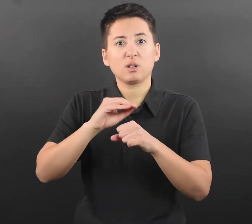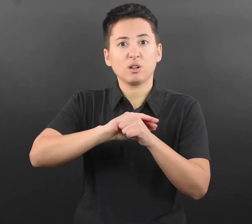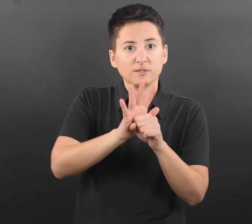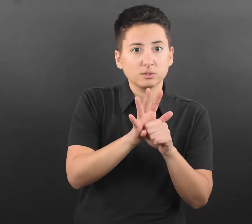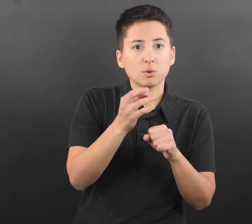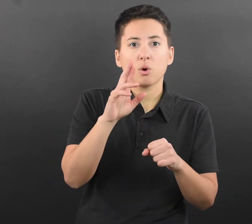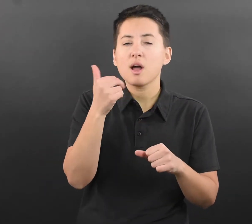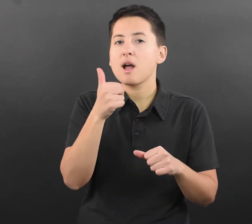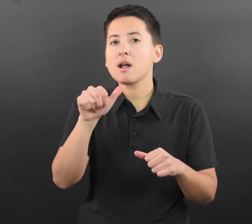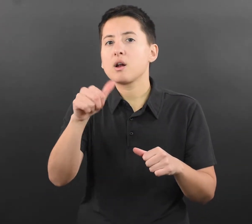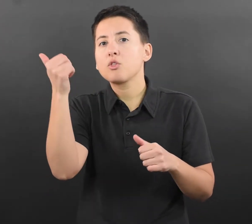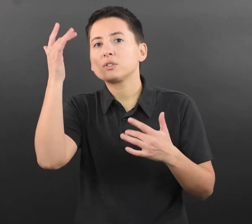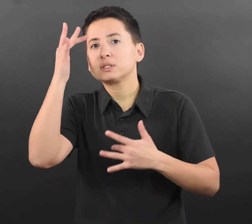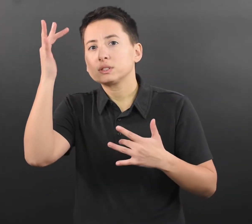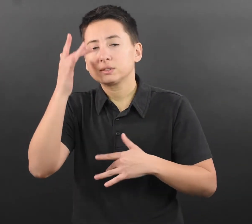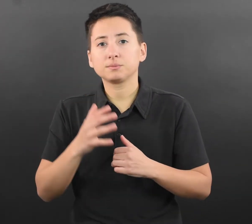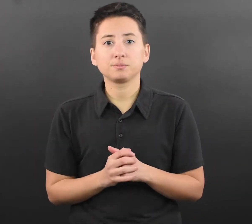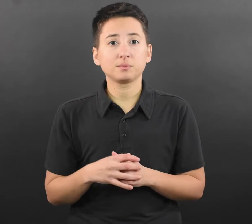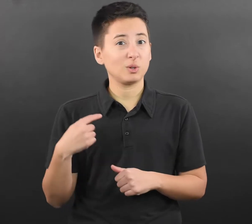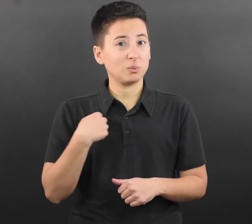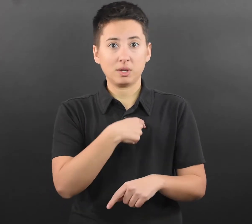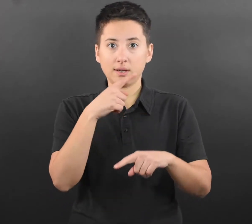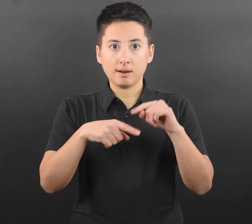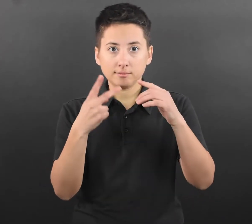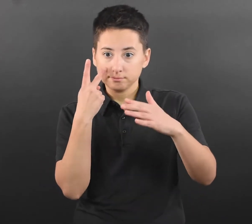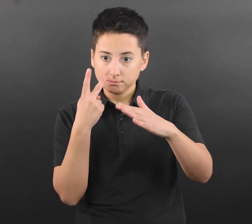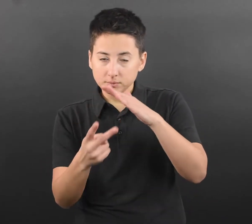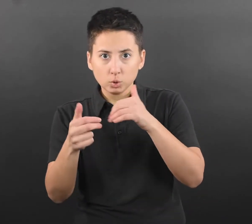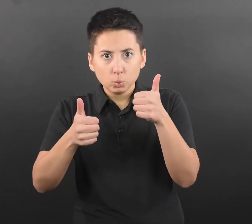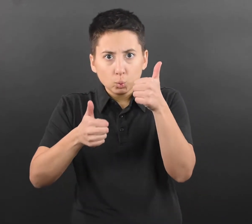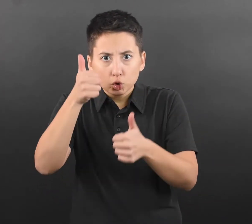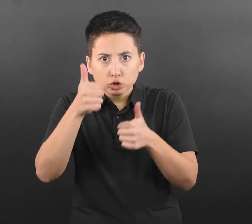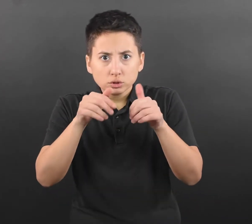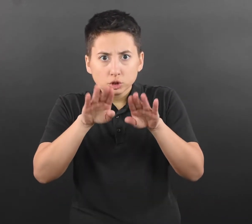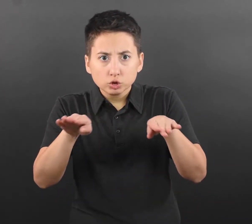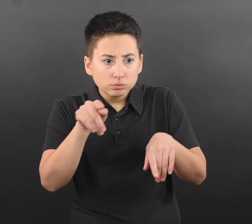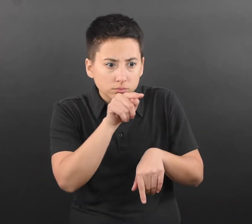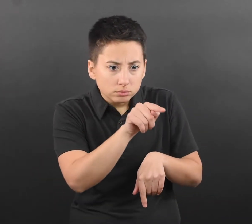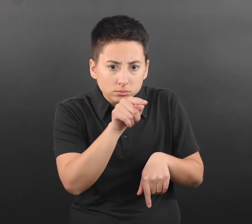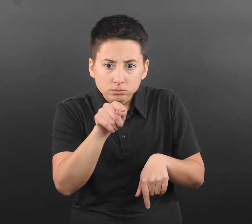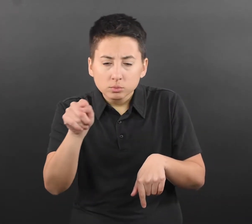child will have severe illness, so prevention through vaccination is the best protection.